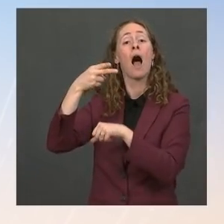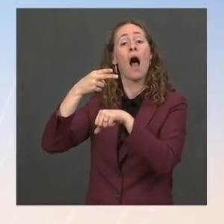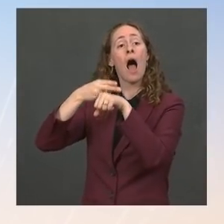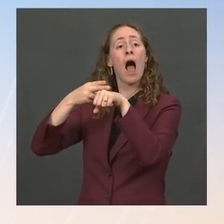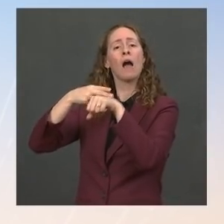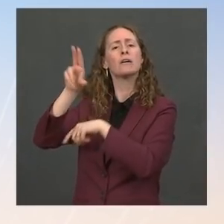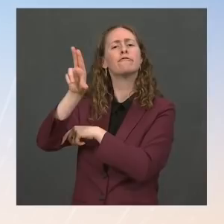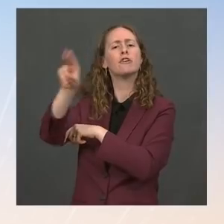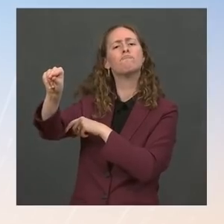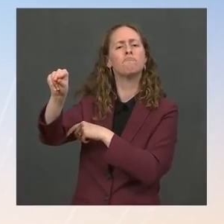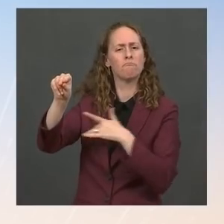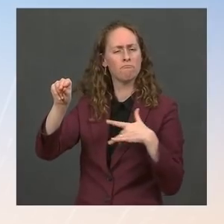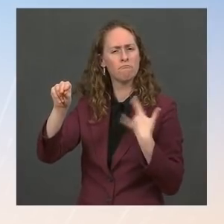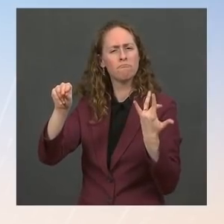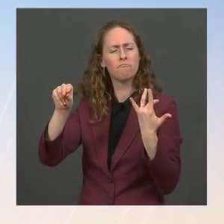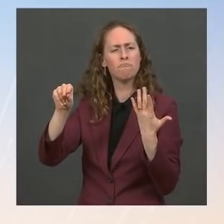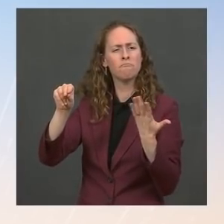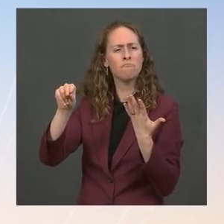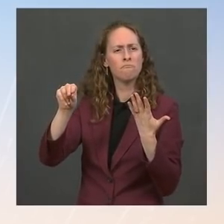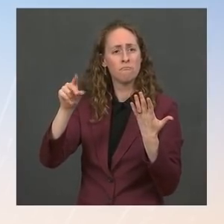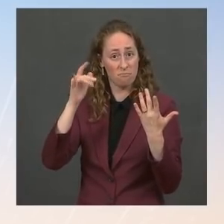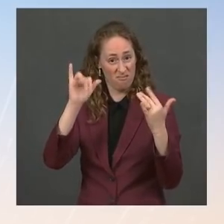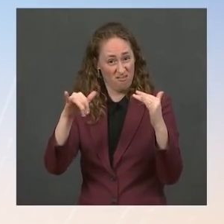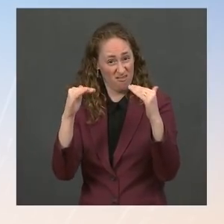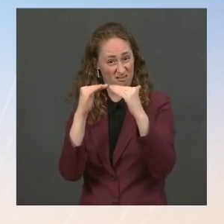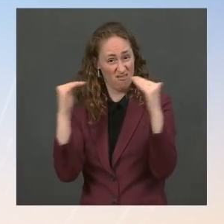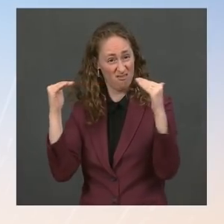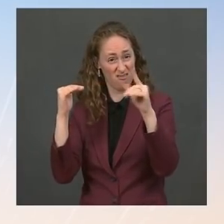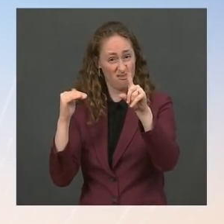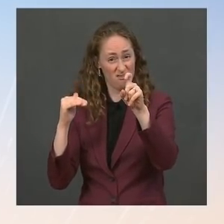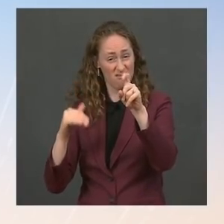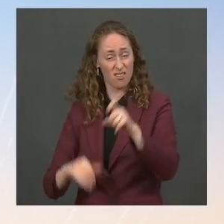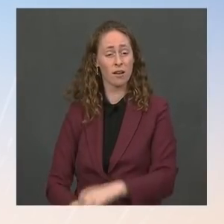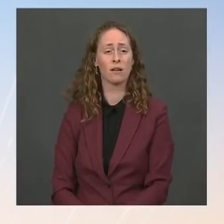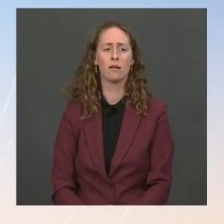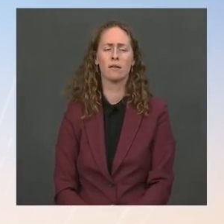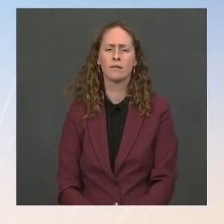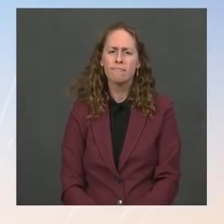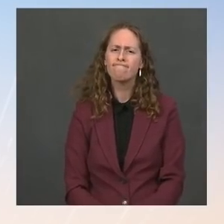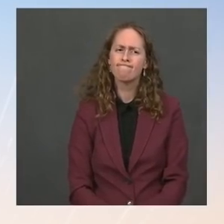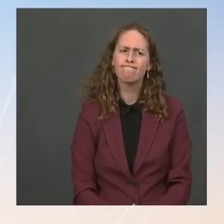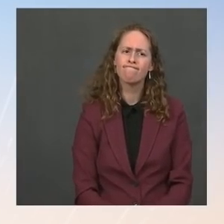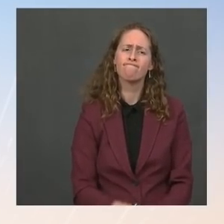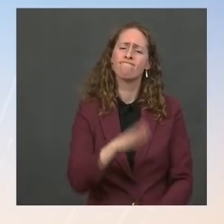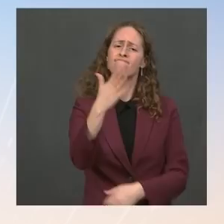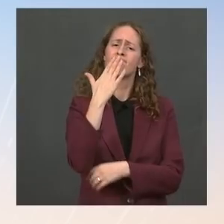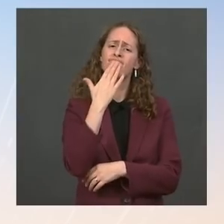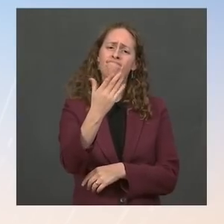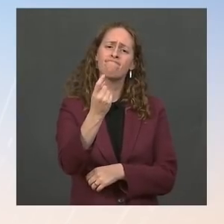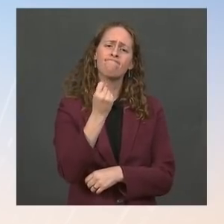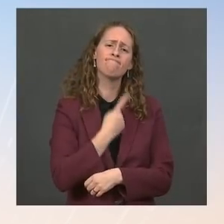the issue of equity and fairness? Ms Psaki: Absolutely, April. I appreciate your question. Let me just take these different pieces side by side.